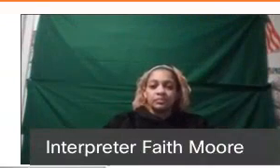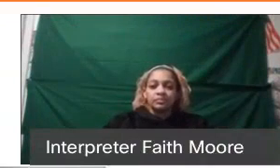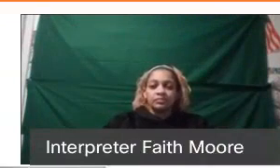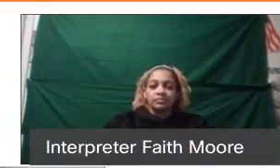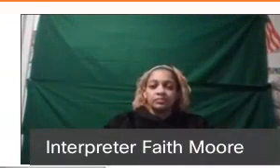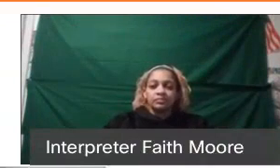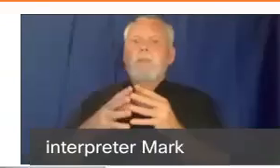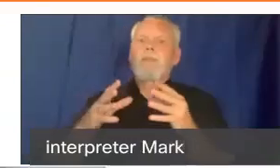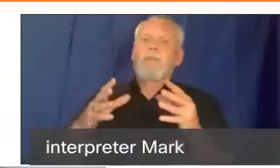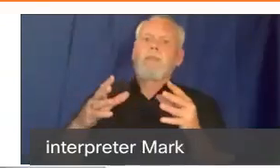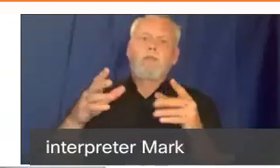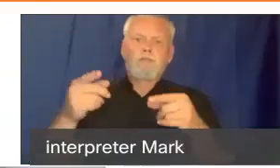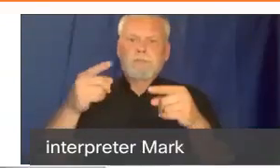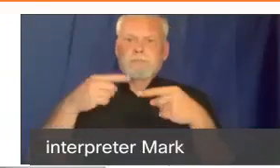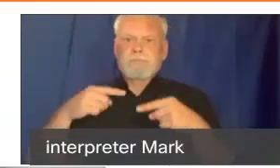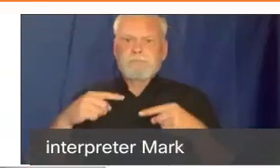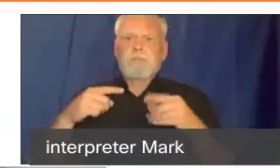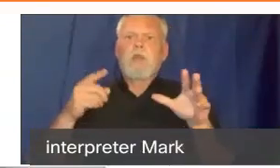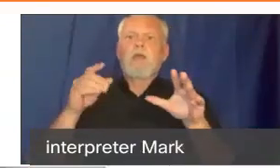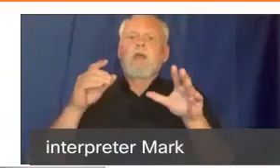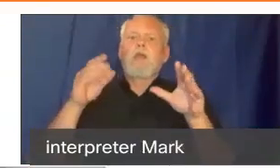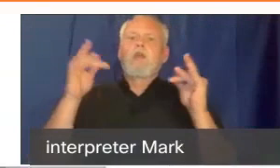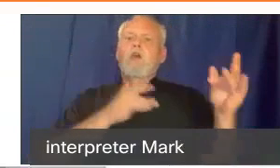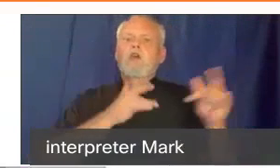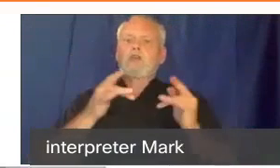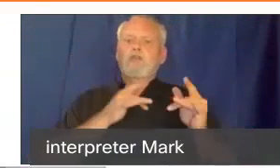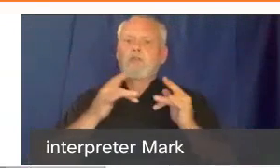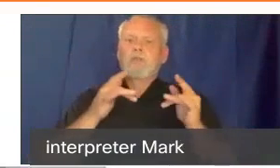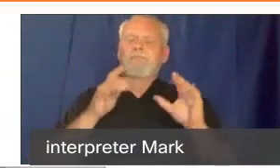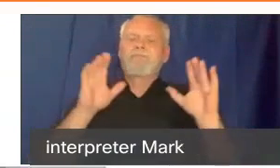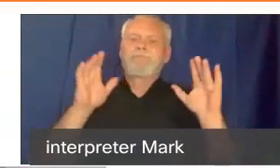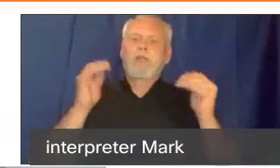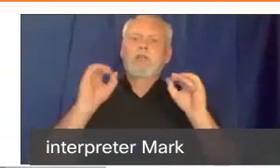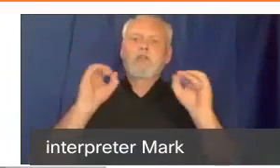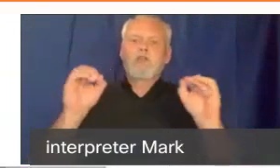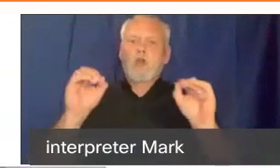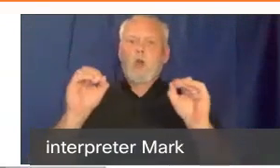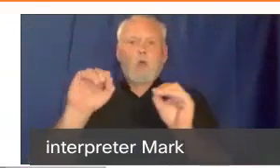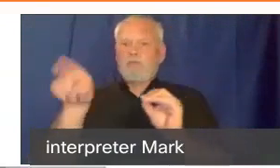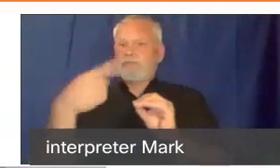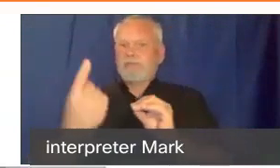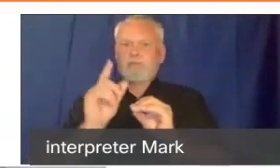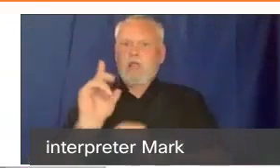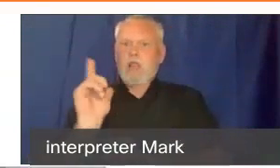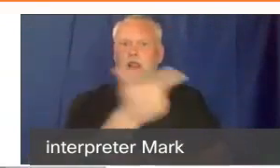It's a little diagram up is that it. There's no exclusive left, turn lane here.